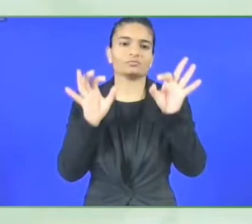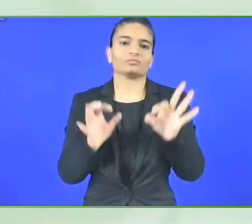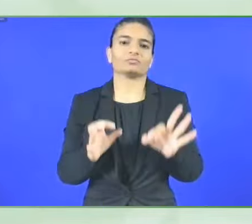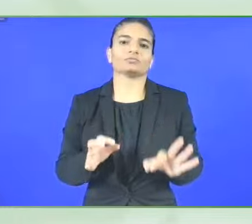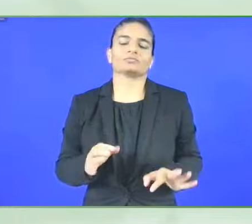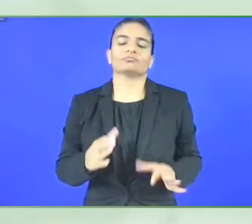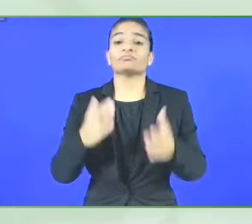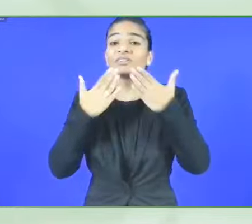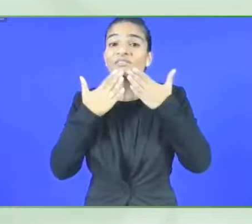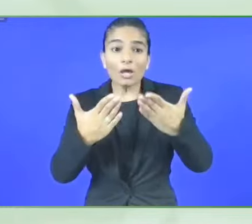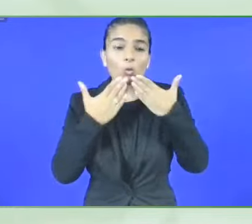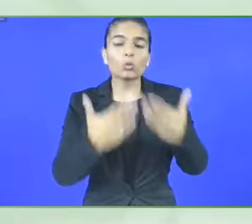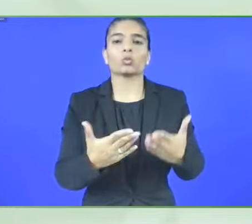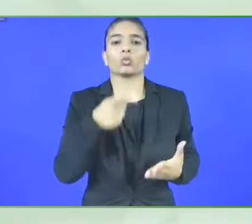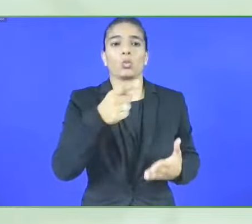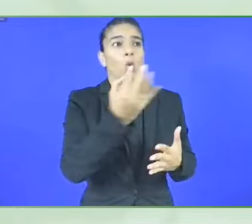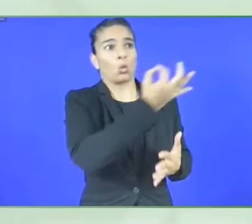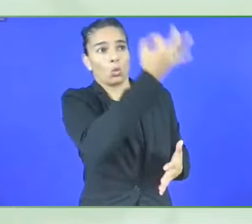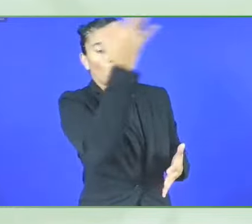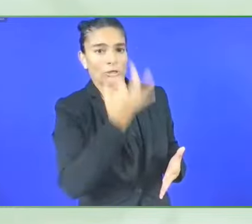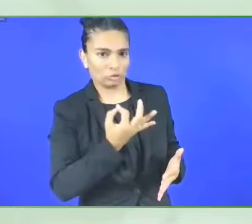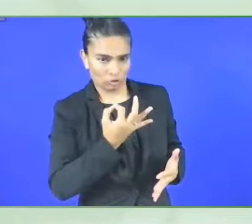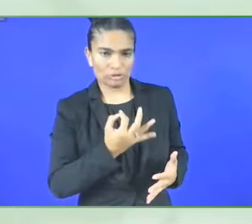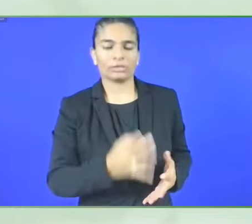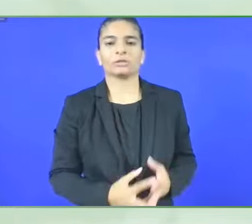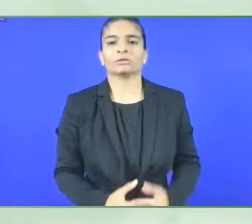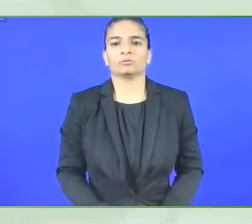We are ready for it.